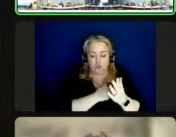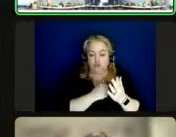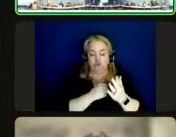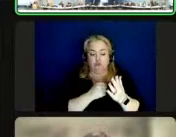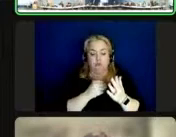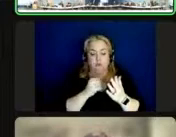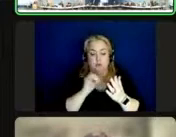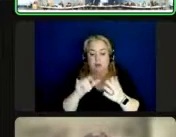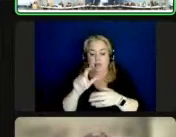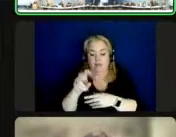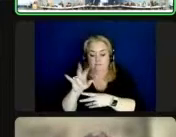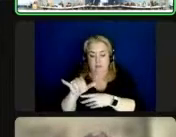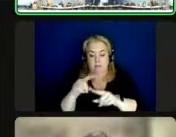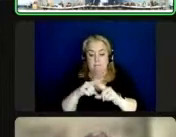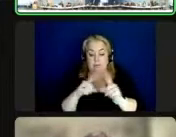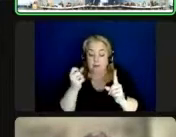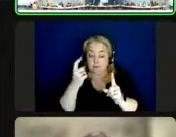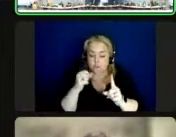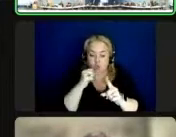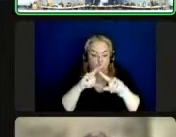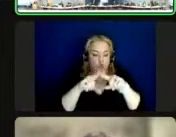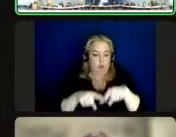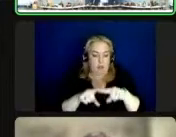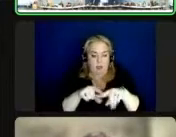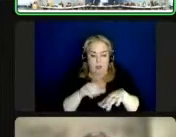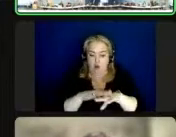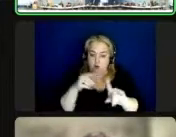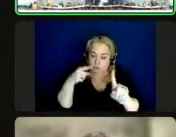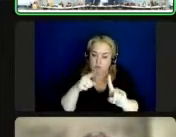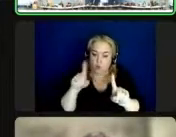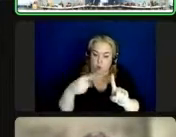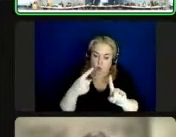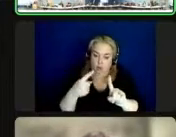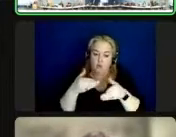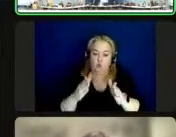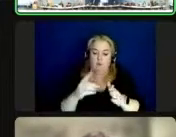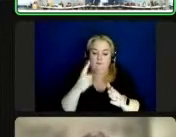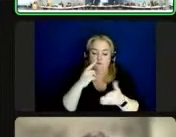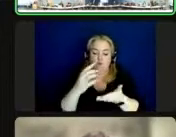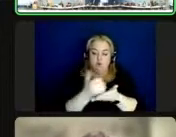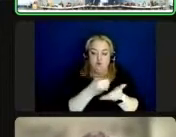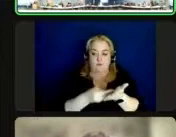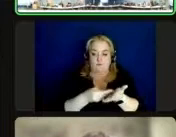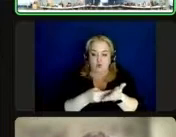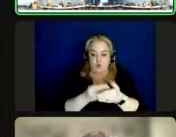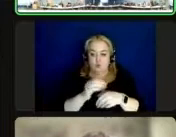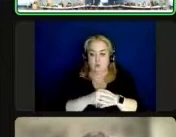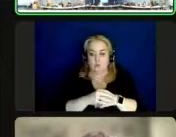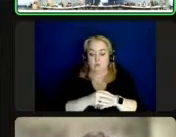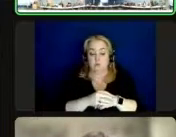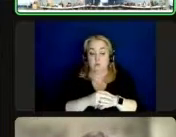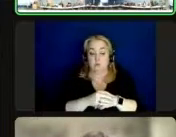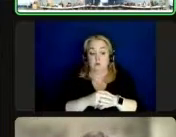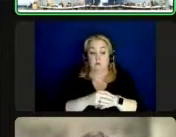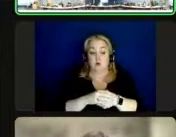BE CONSIDERED AND I MENTIONED THIS NOT TO DISCOURAGE THE USE